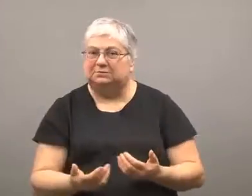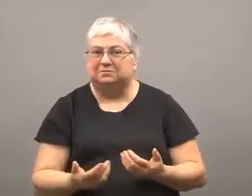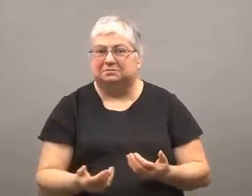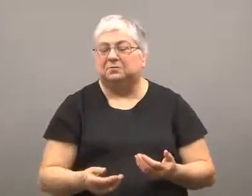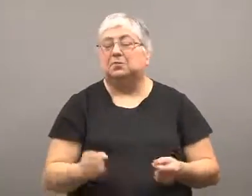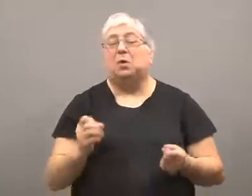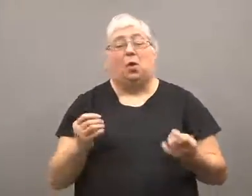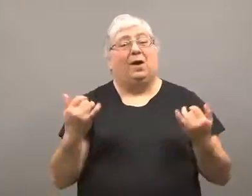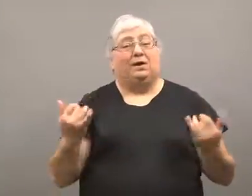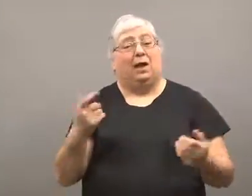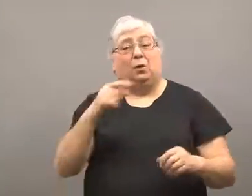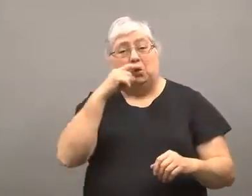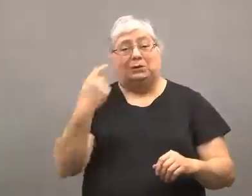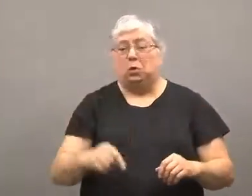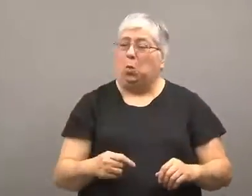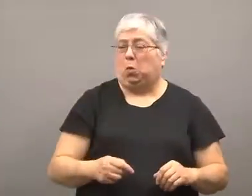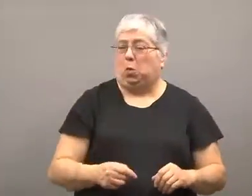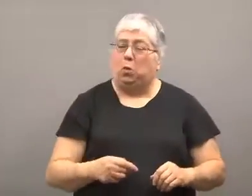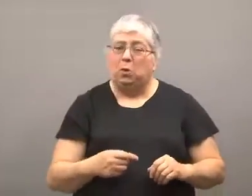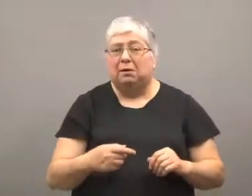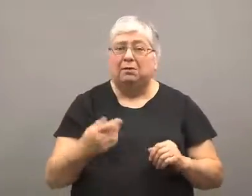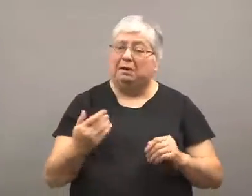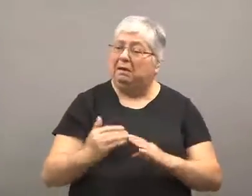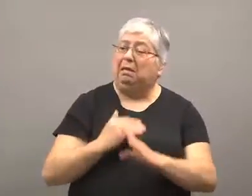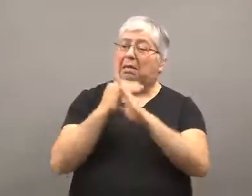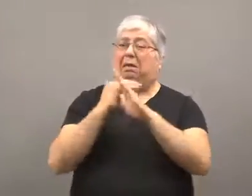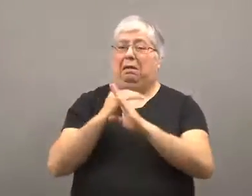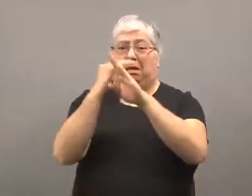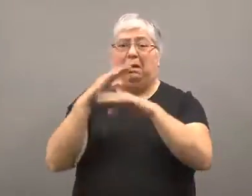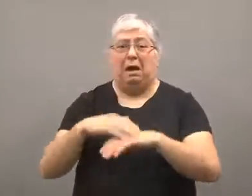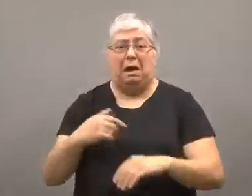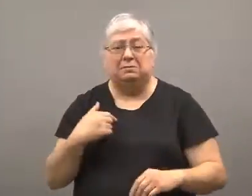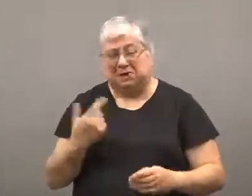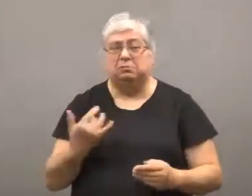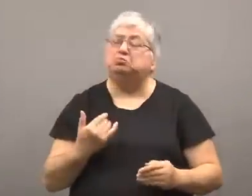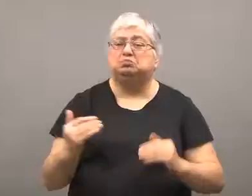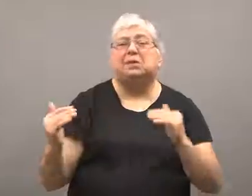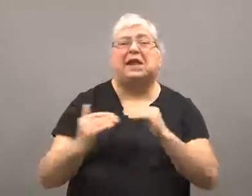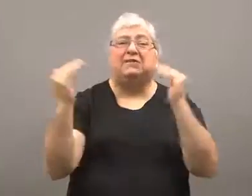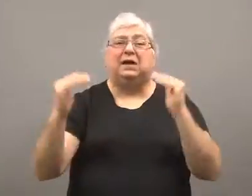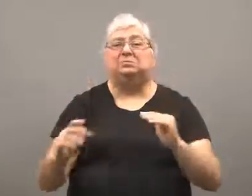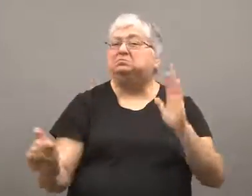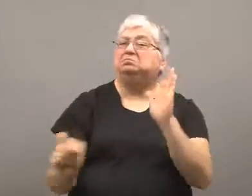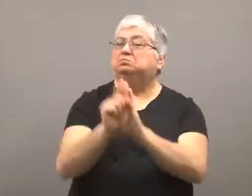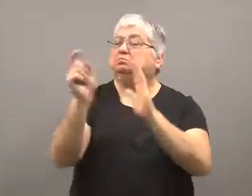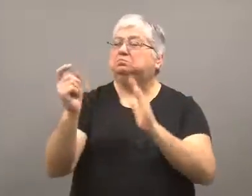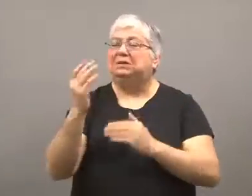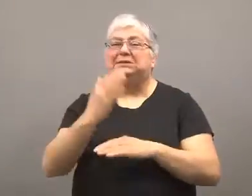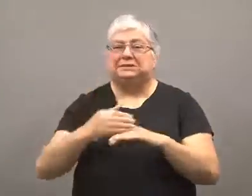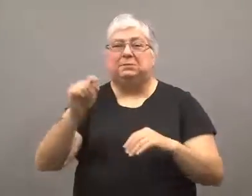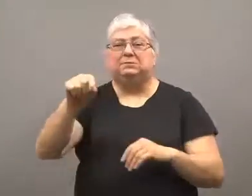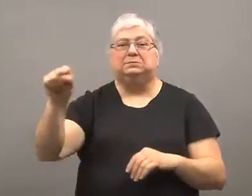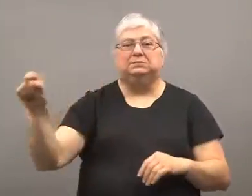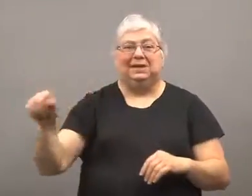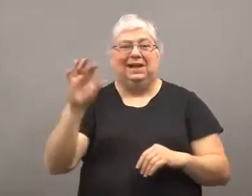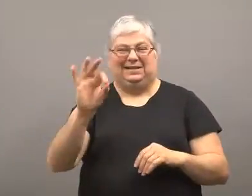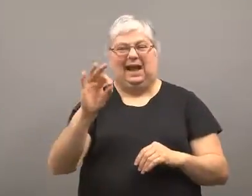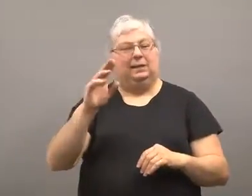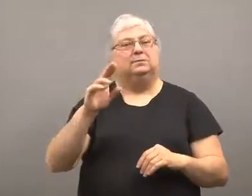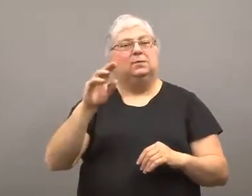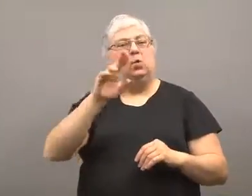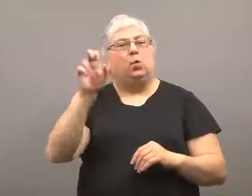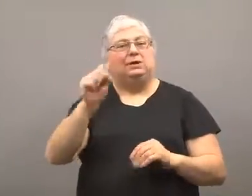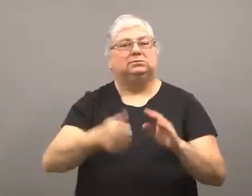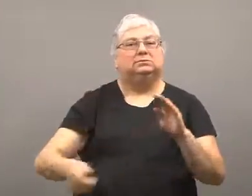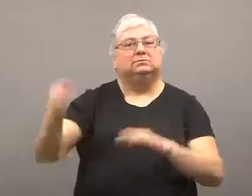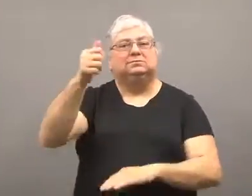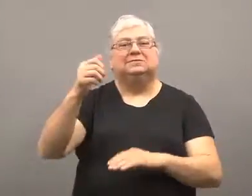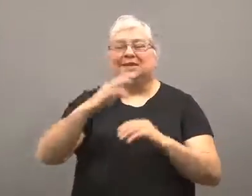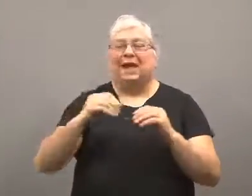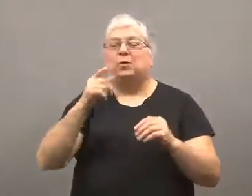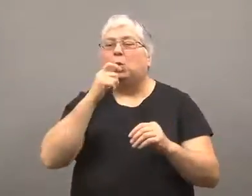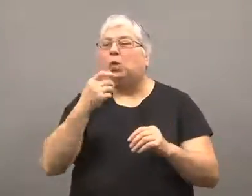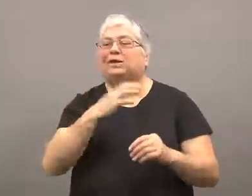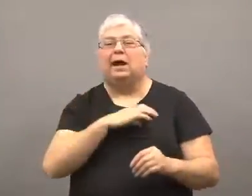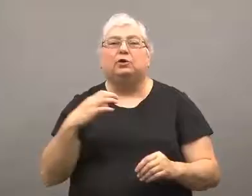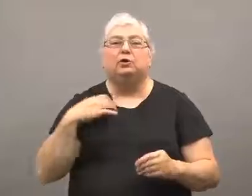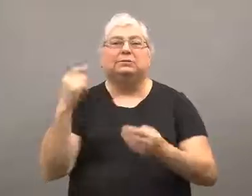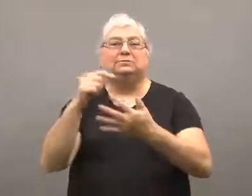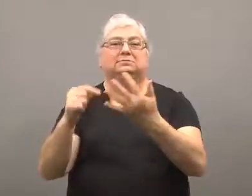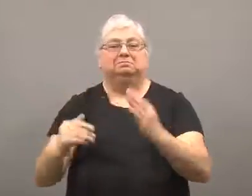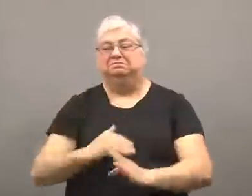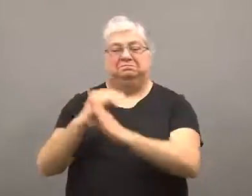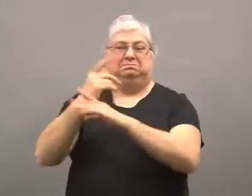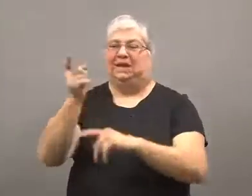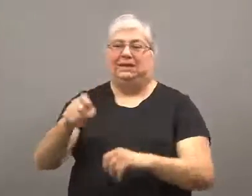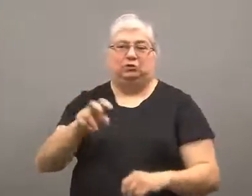In retaliation, Russia has issued its own sanctions against